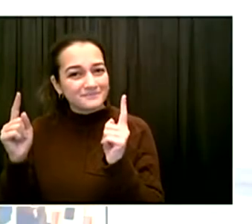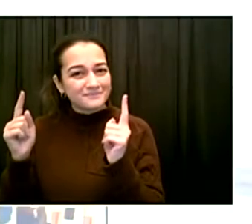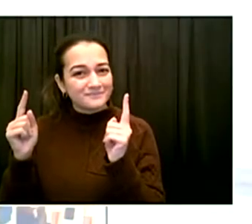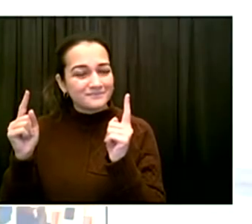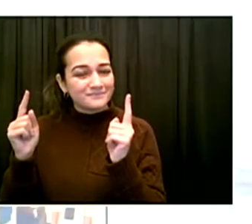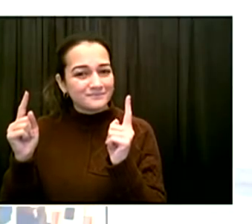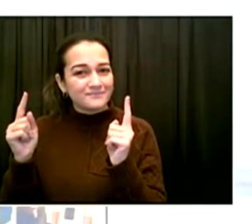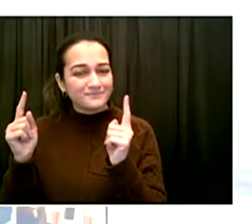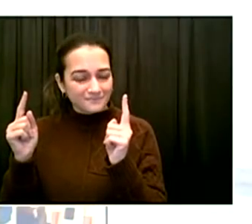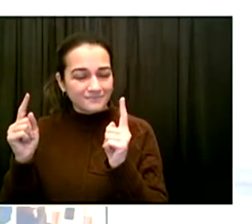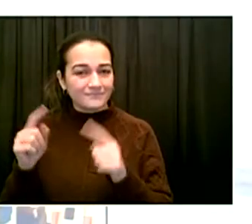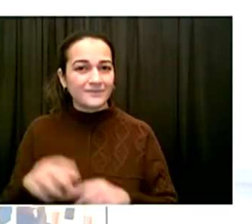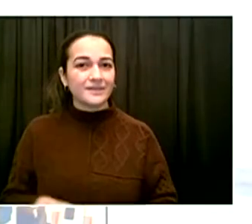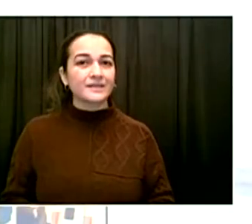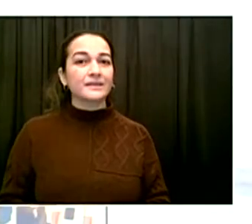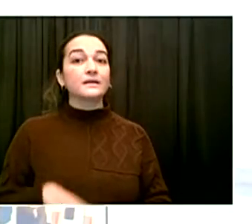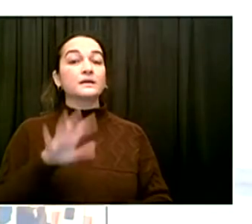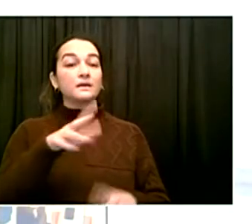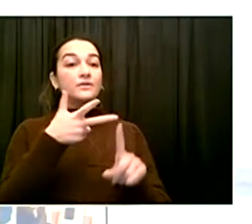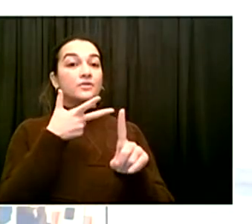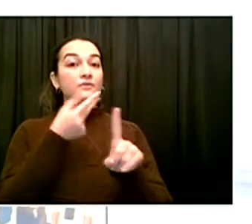BETWEEN INFECTION AND DISEASE. MANY OF THE STEPS THE MAYOR